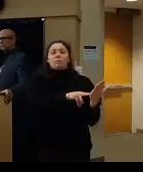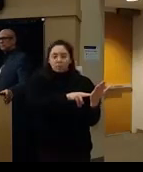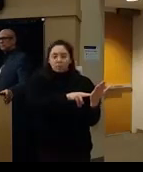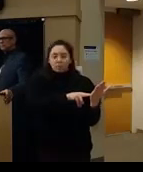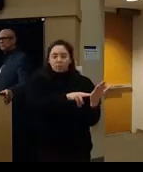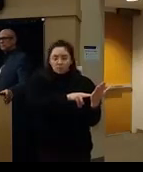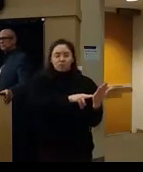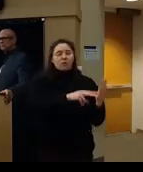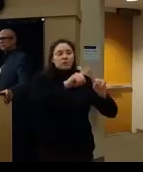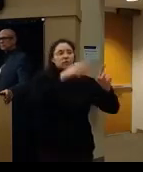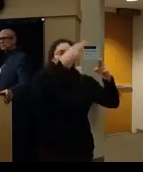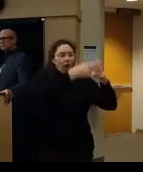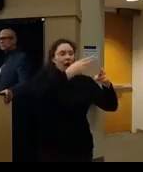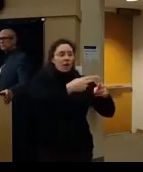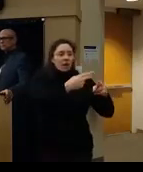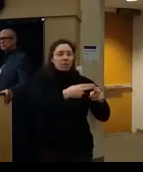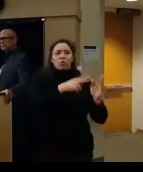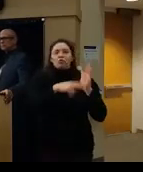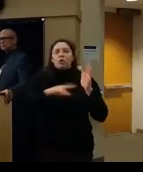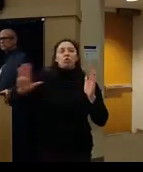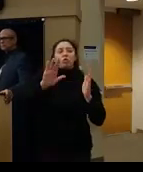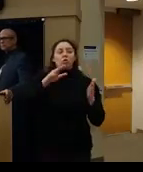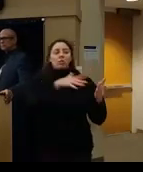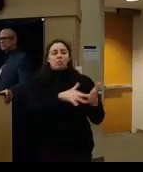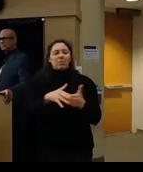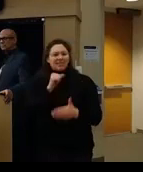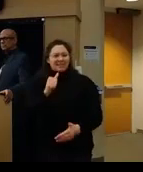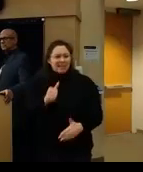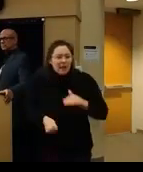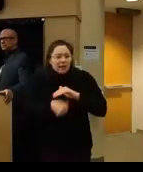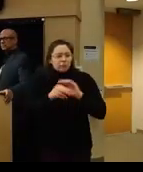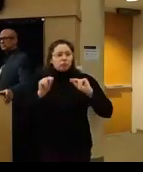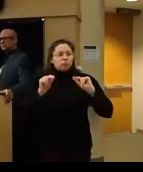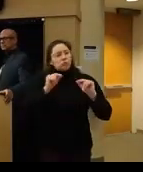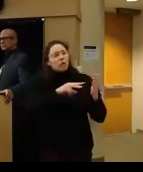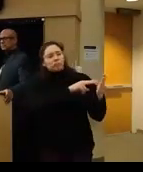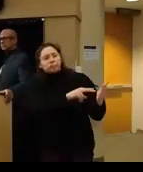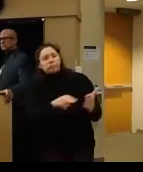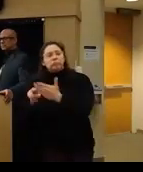names and go back and read their work it's not hidden you can look at Francis gon's work you